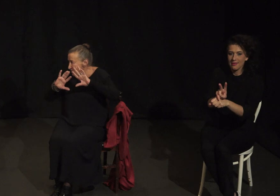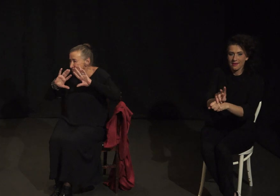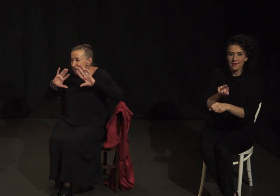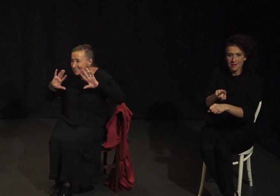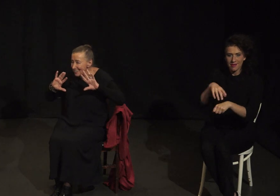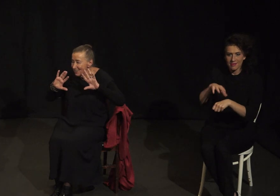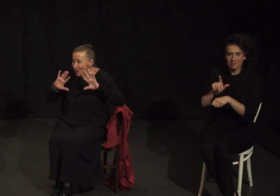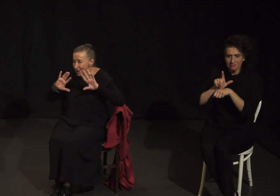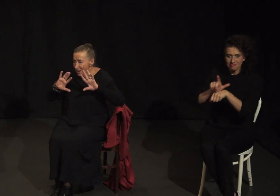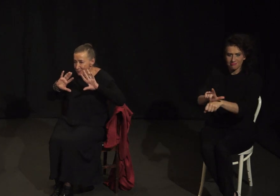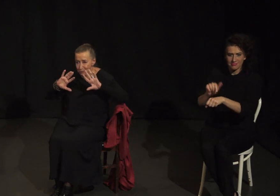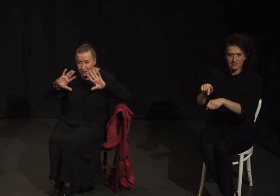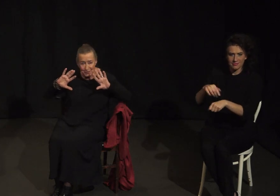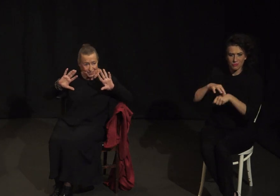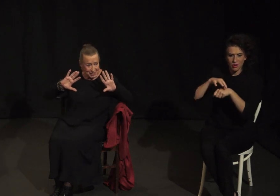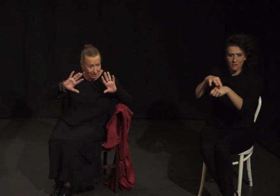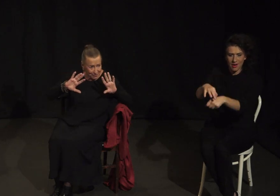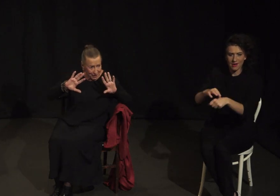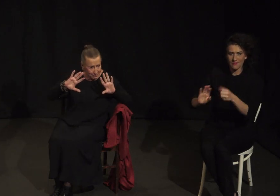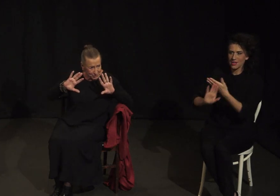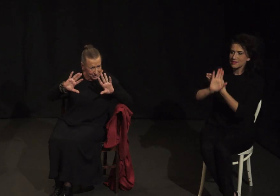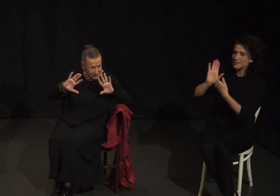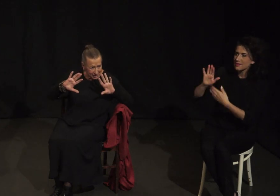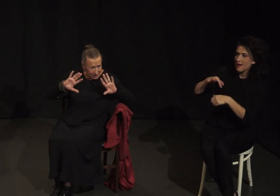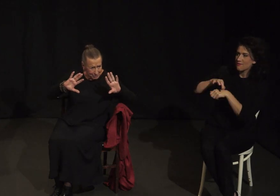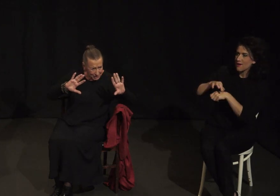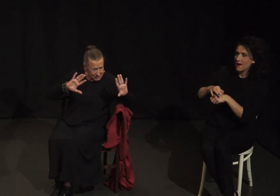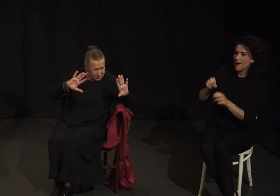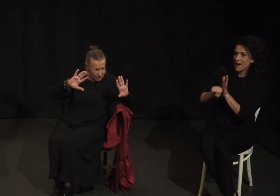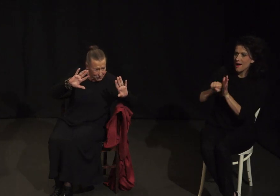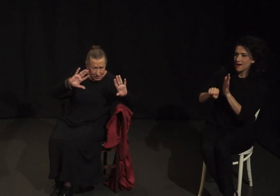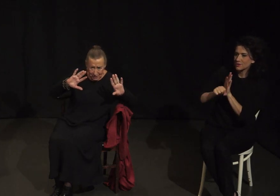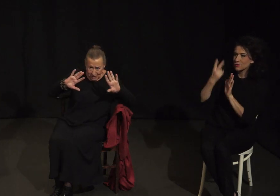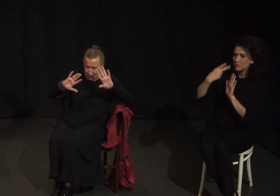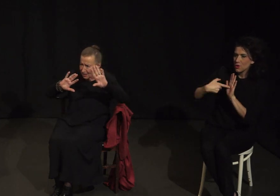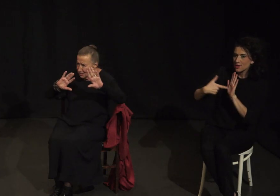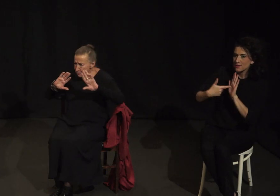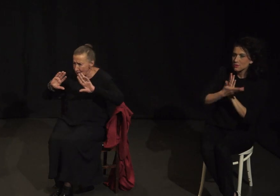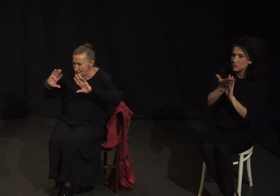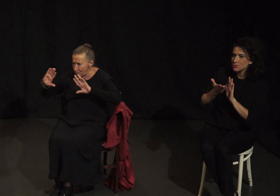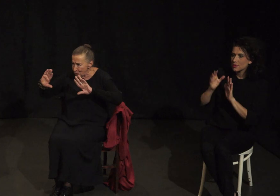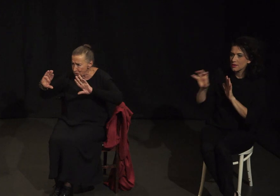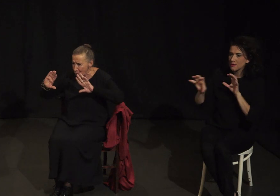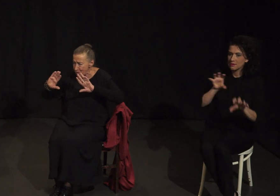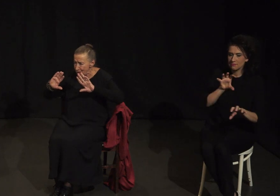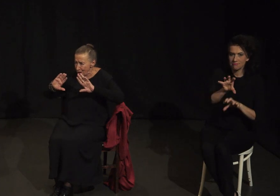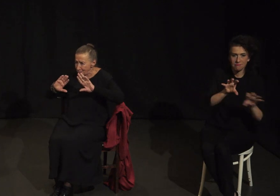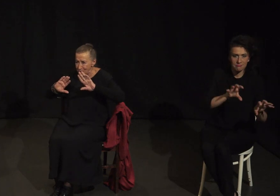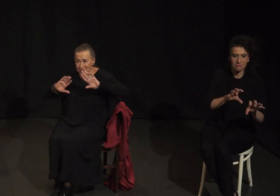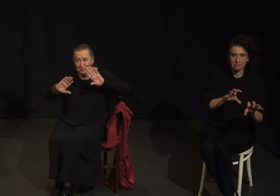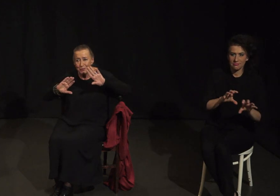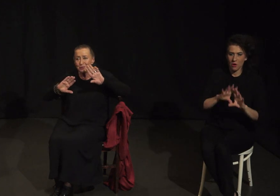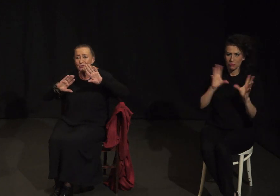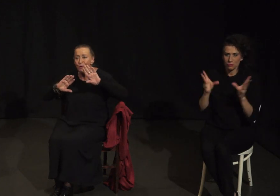As if it was an exhibition, as if you were showing scenes, people, words.